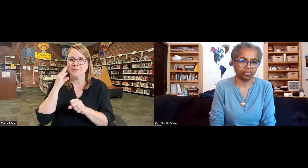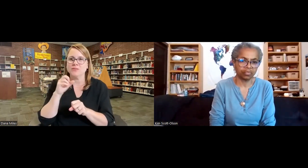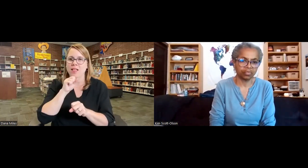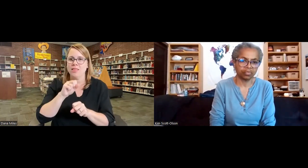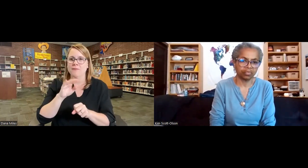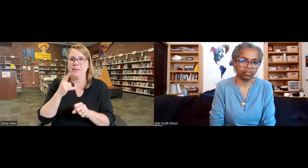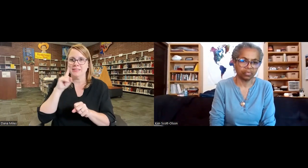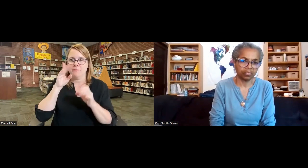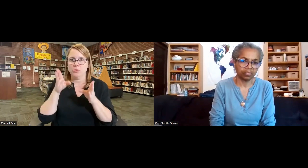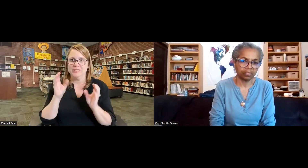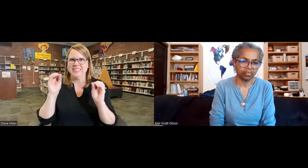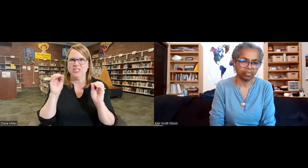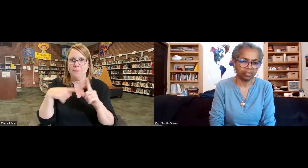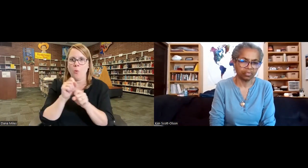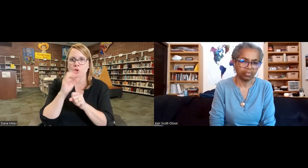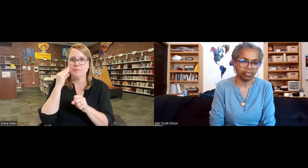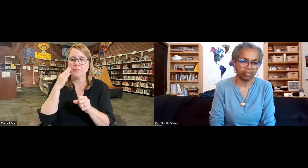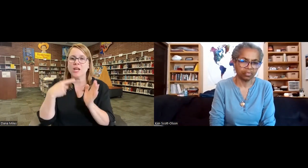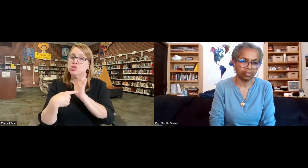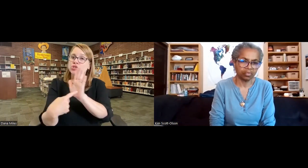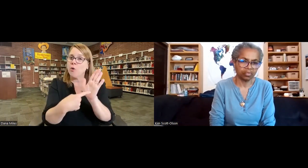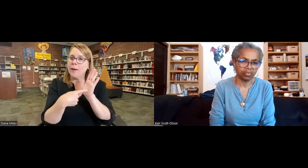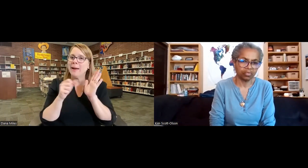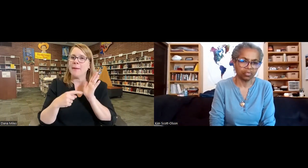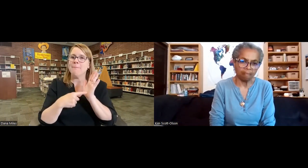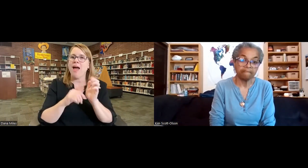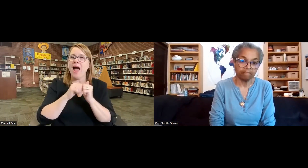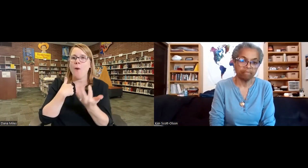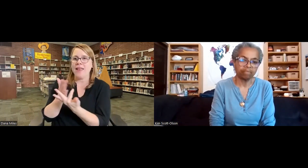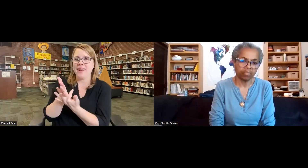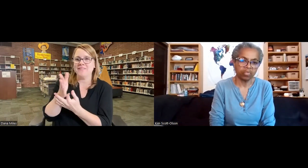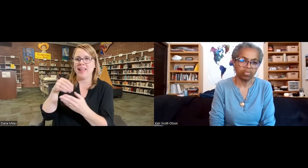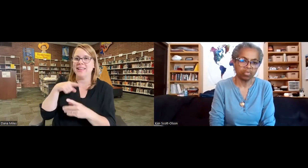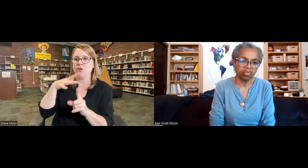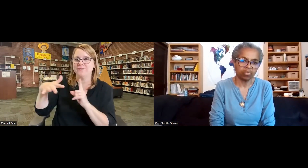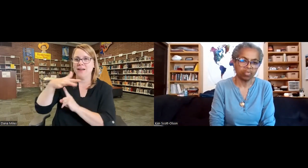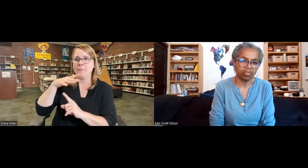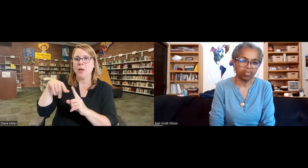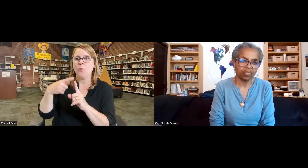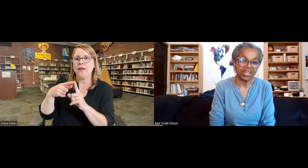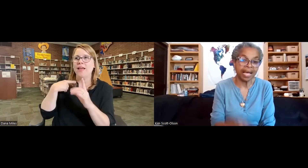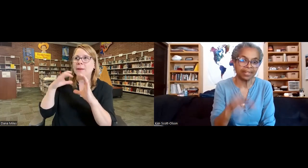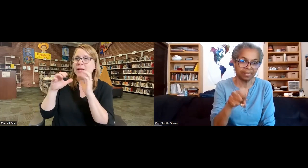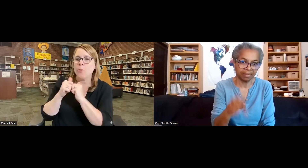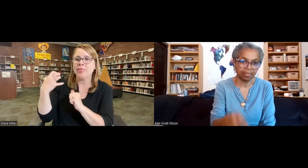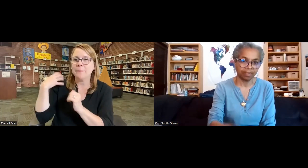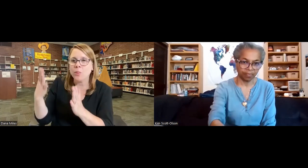That reminds me of how much I love being a Deaf person teaching Work Experience classes. I model how to navigate hearing environments